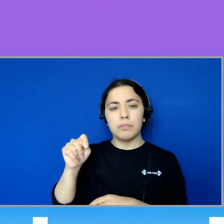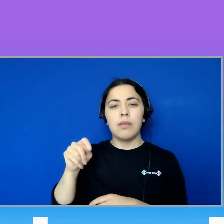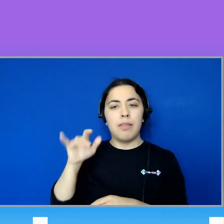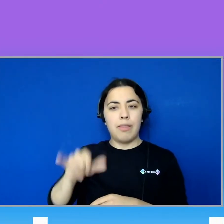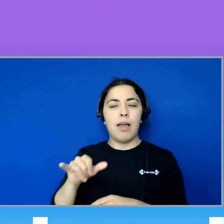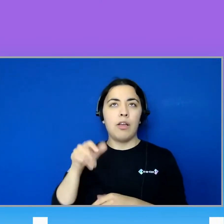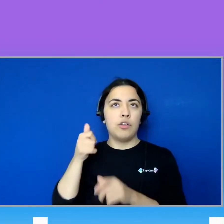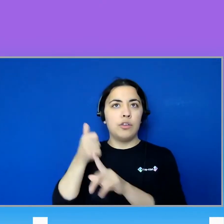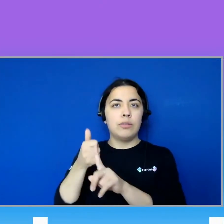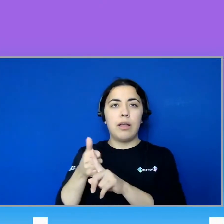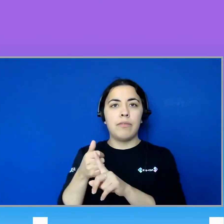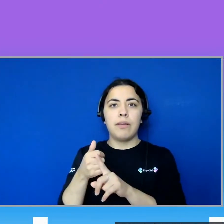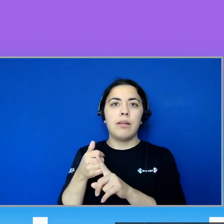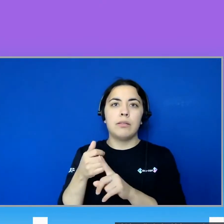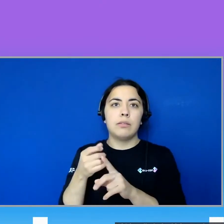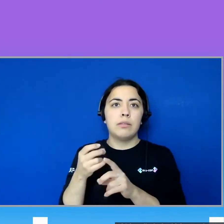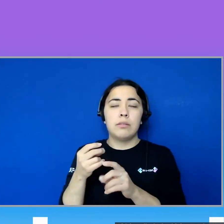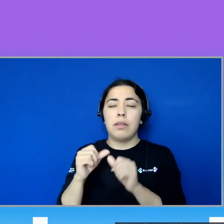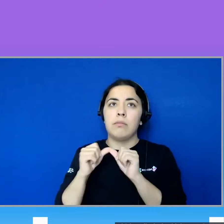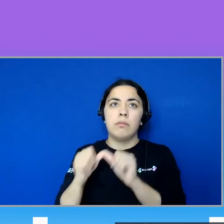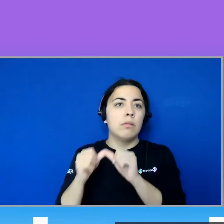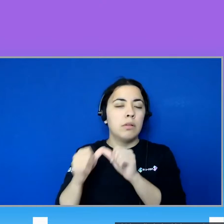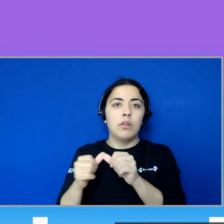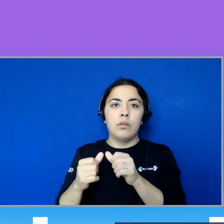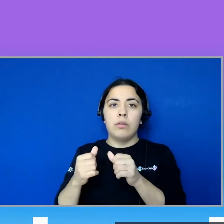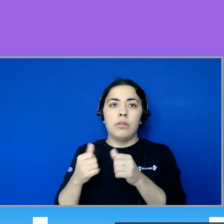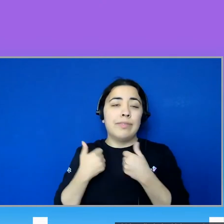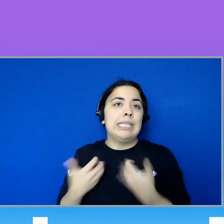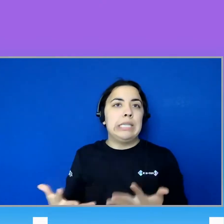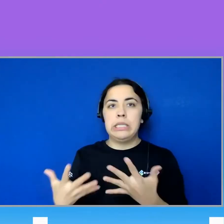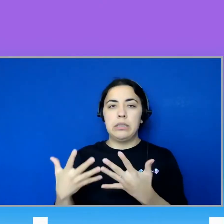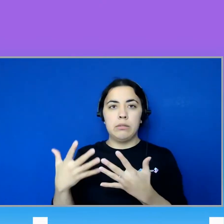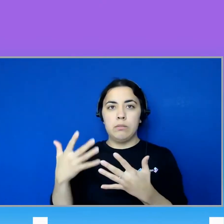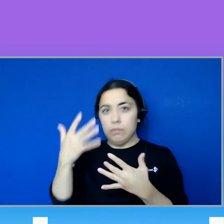or chronic fatigue syndrome.